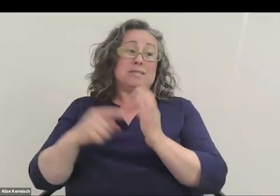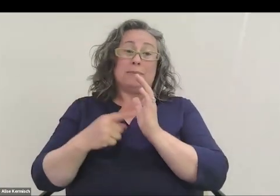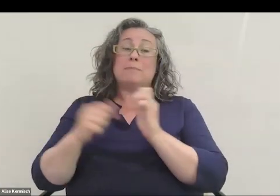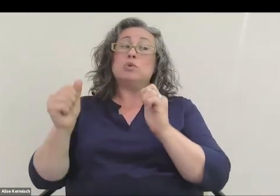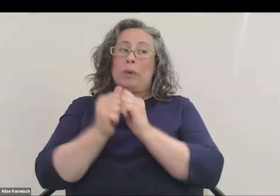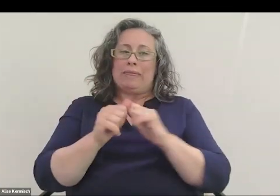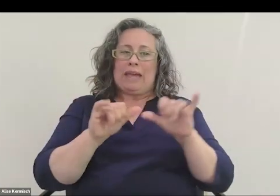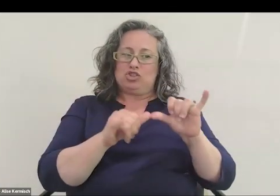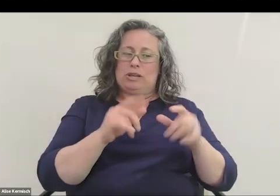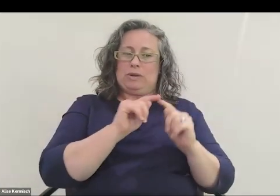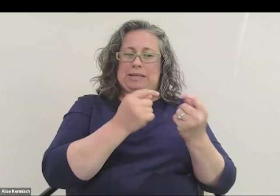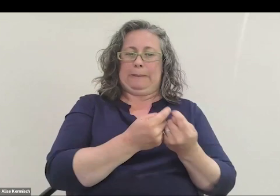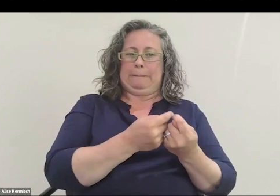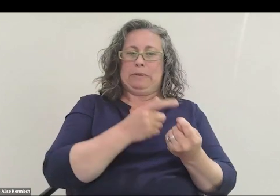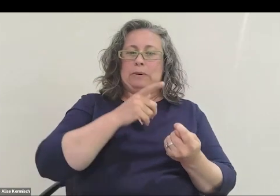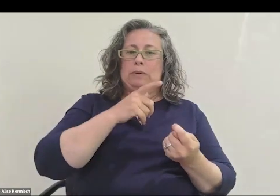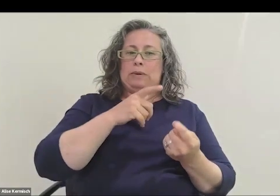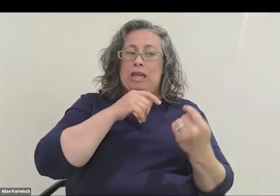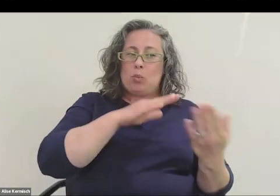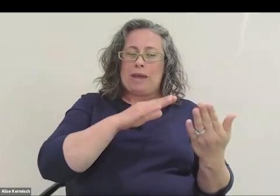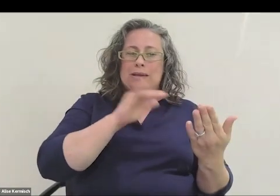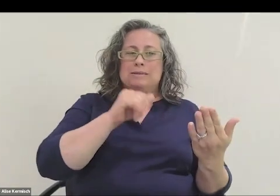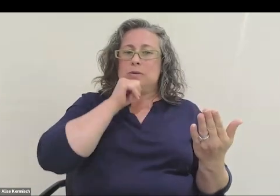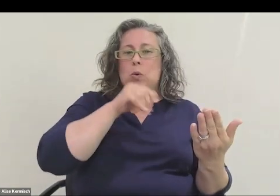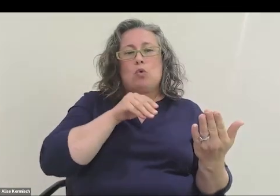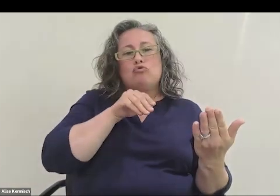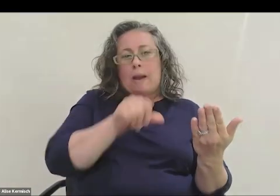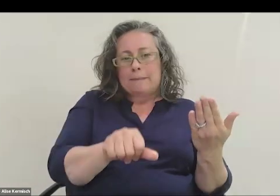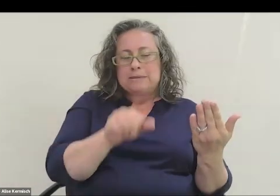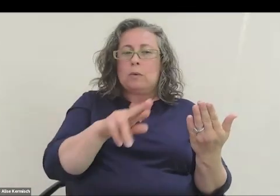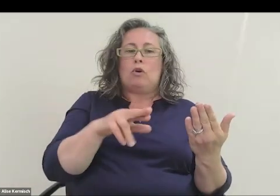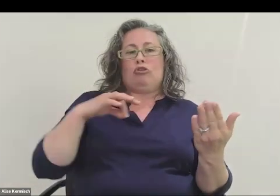in ways that don't compensate or credit them properly.